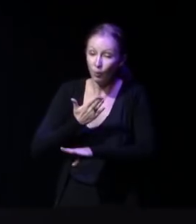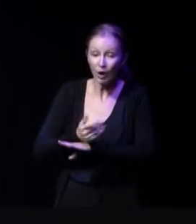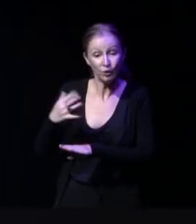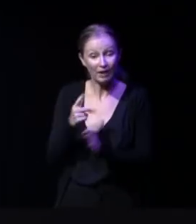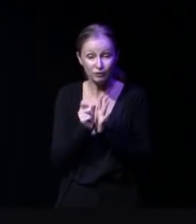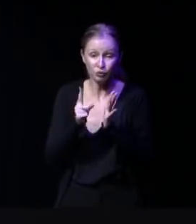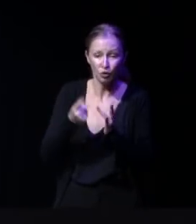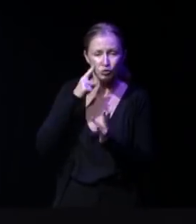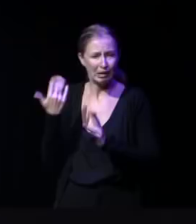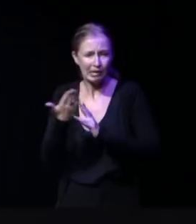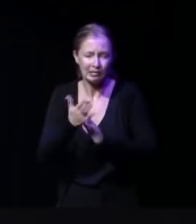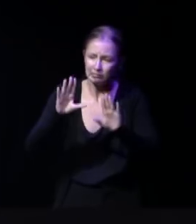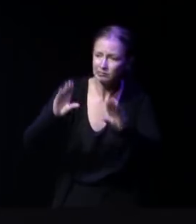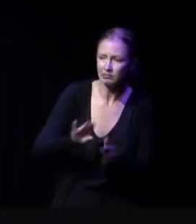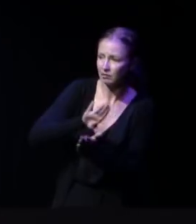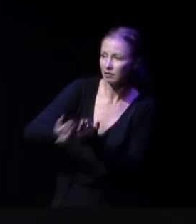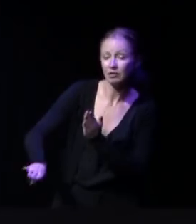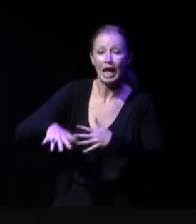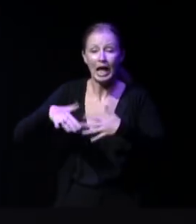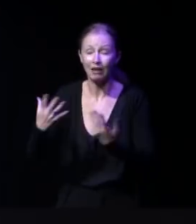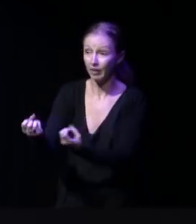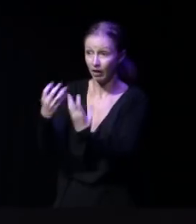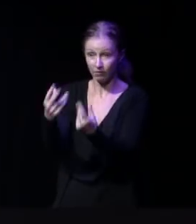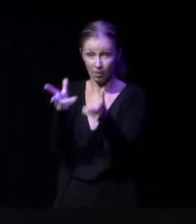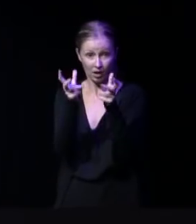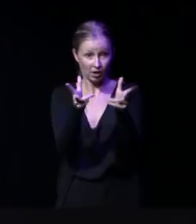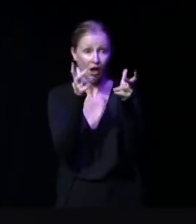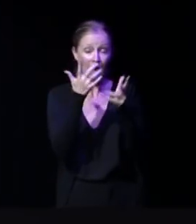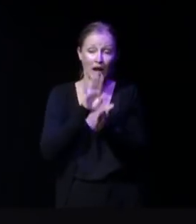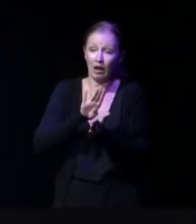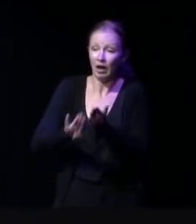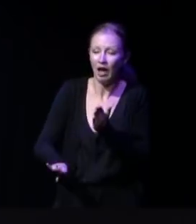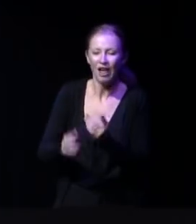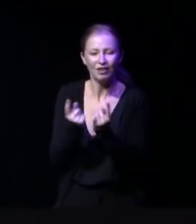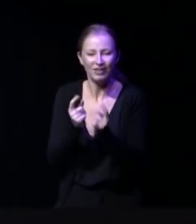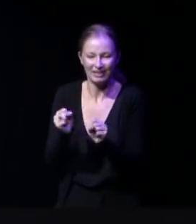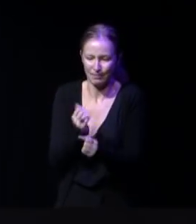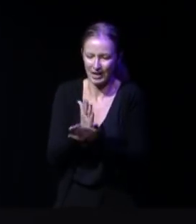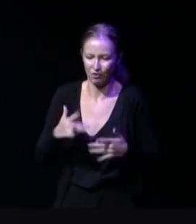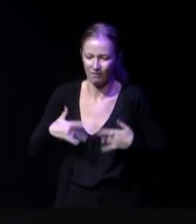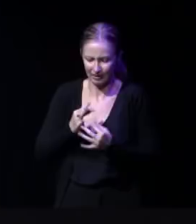to abandon all of those messages that come in, all of those things that make us so insecure, that make us so,